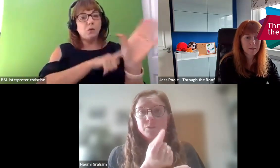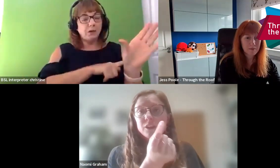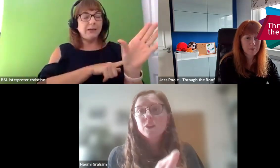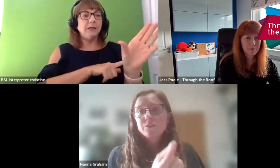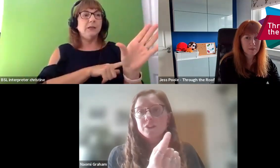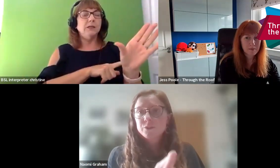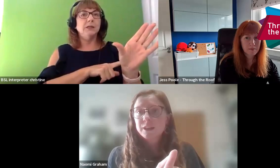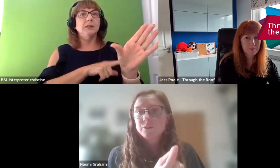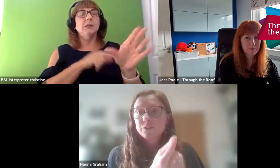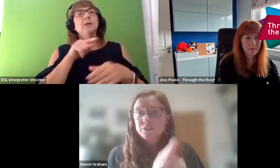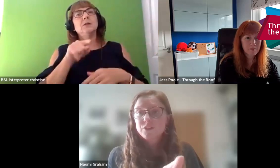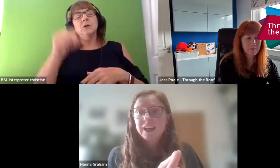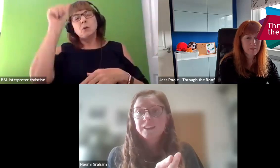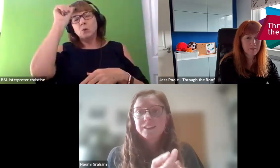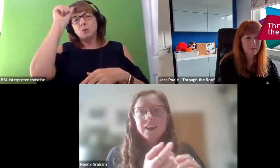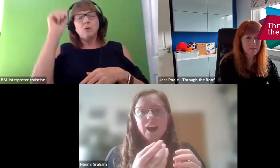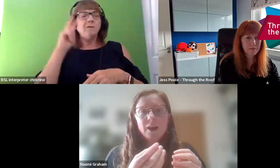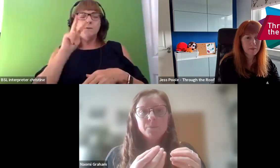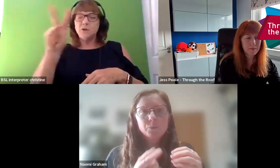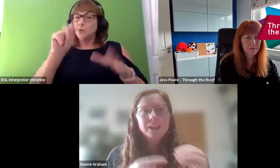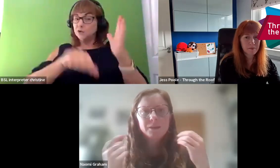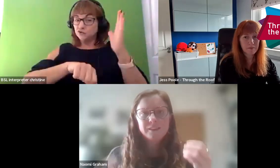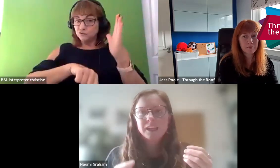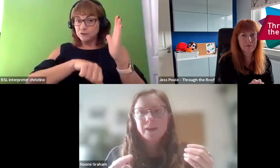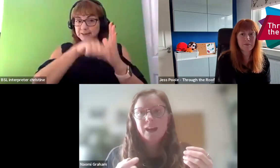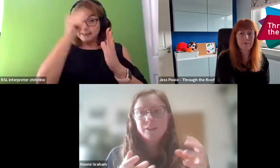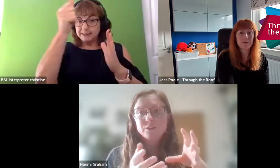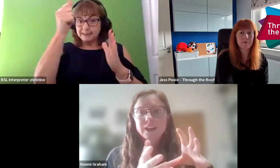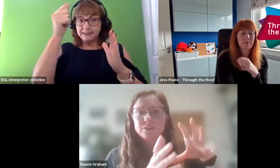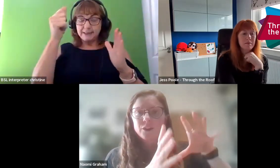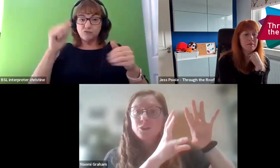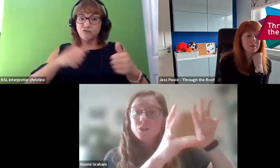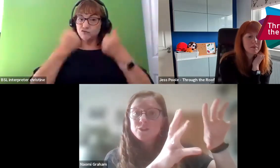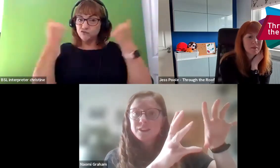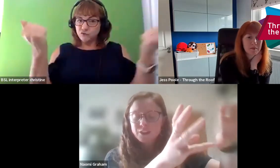if we know that visual skills are a strength, we can be thinking about how we use that. So using